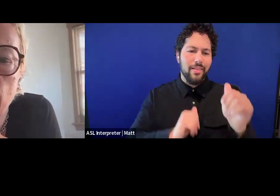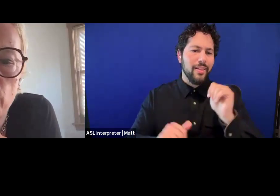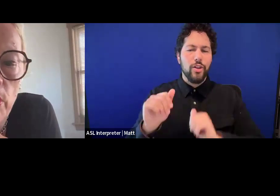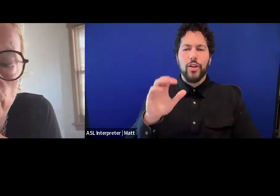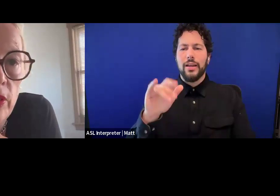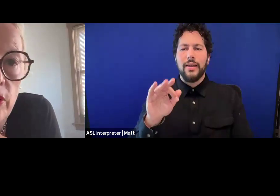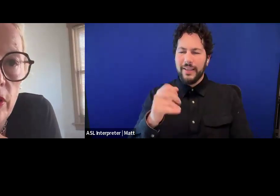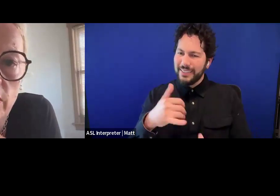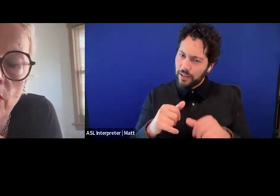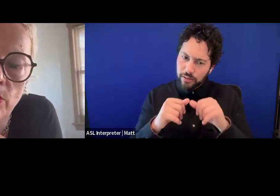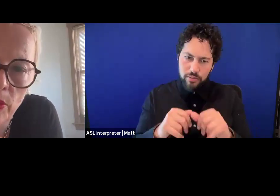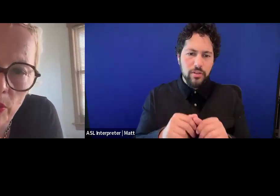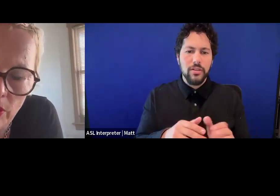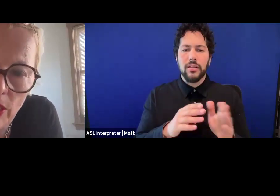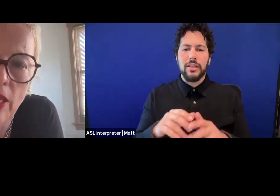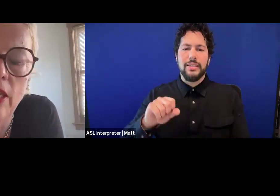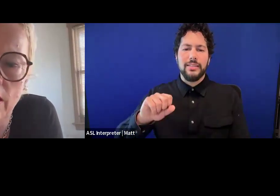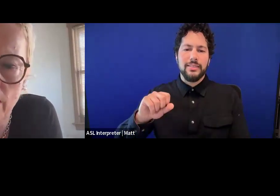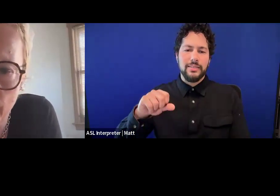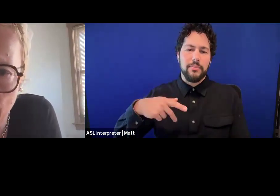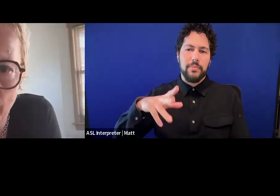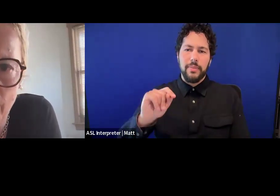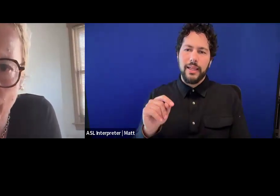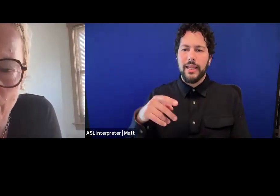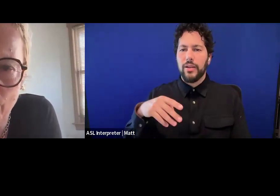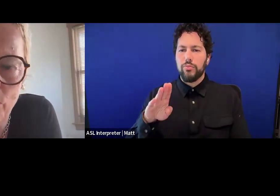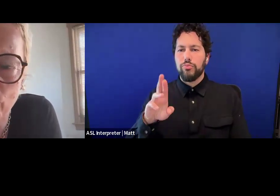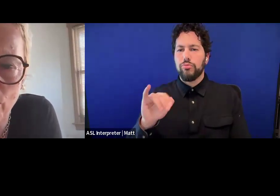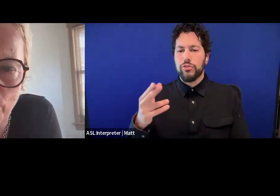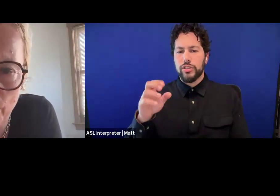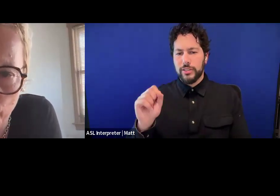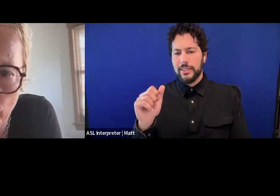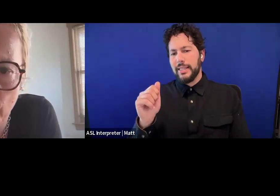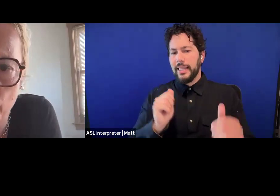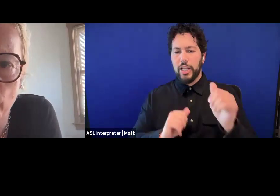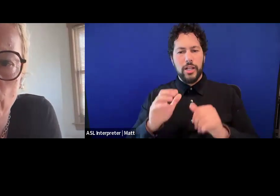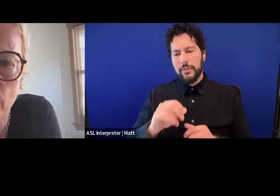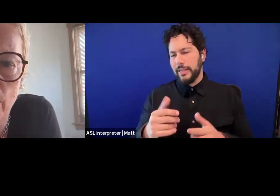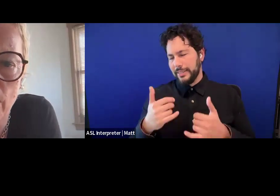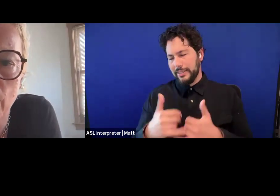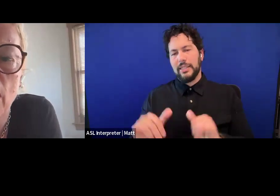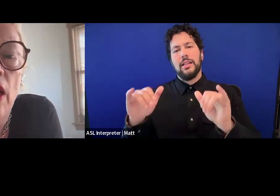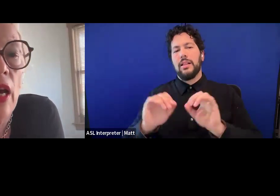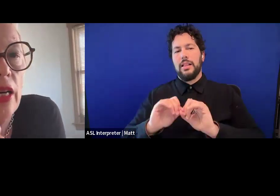Uh, the split britches theater Company, which clearly is still doing fabulous work, as we can see here.